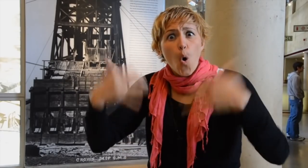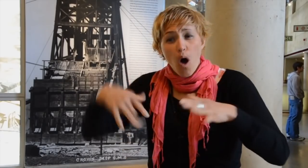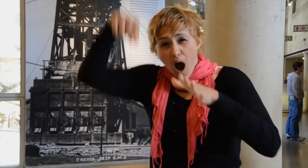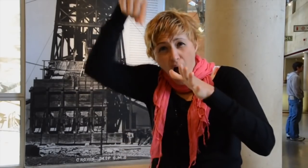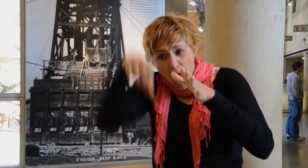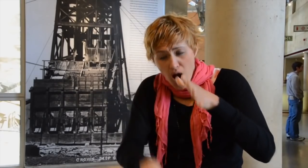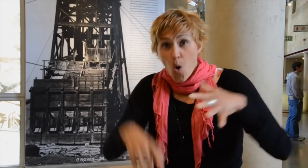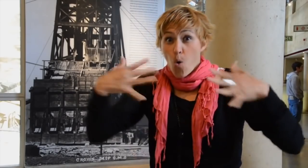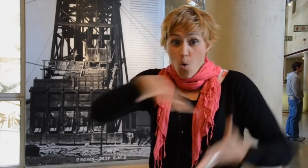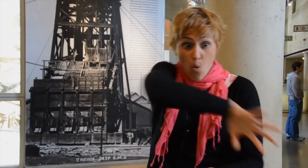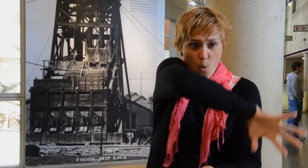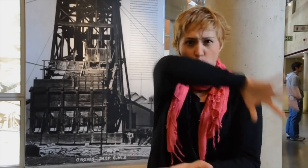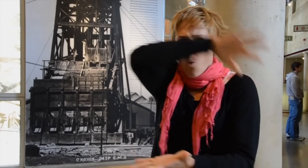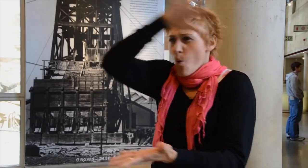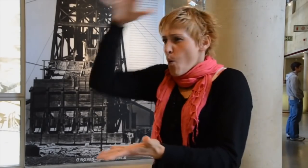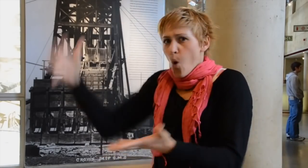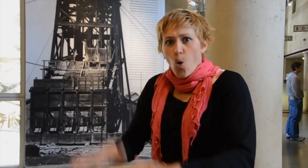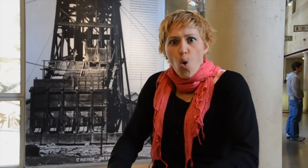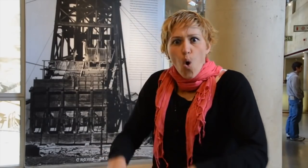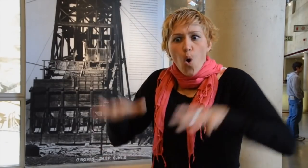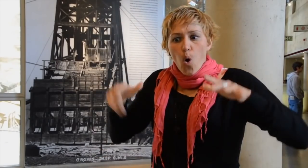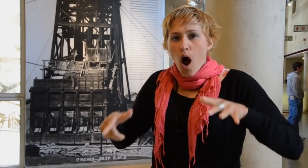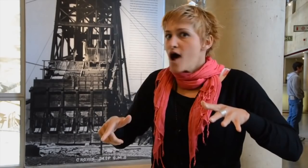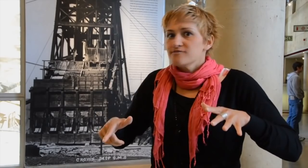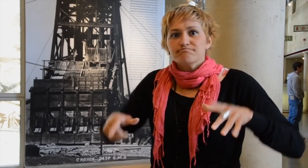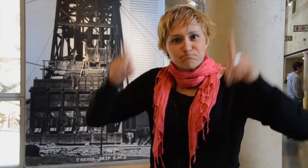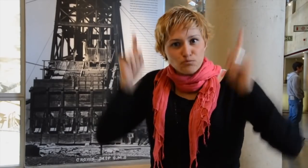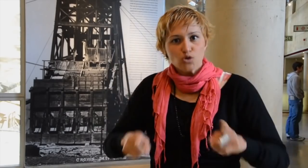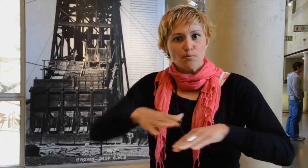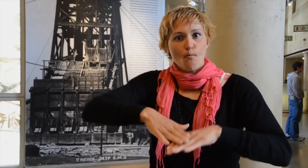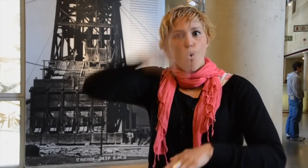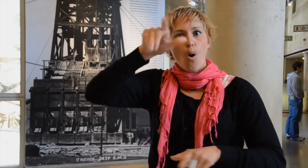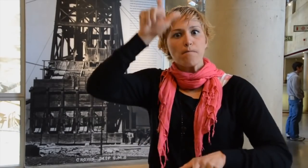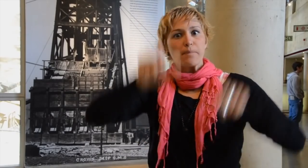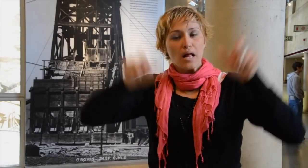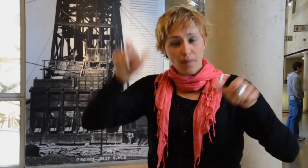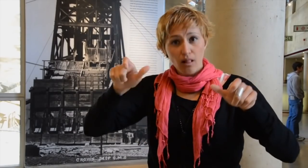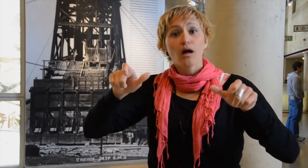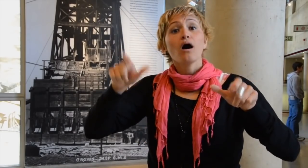and explored for more gold. There was a major vast of gold supply